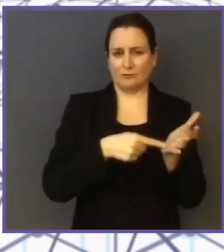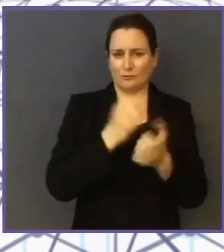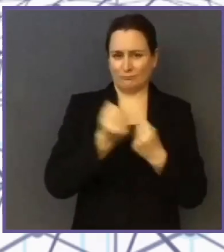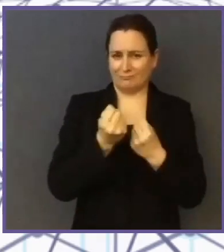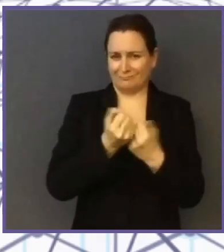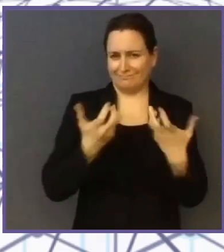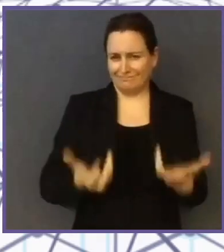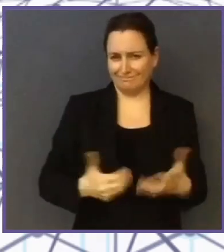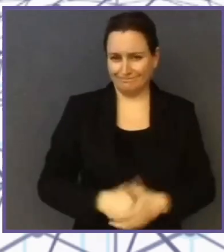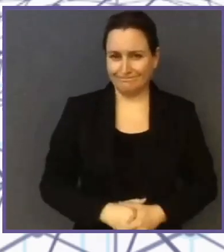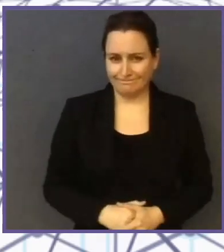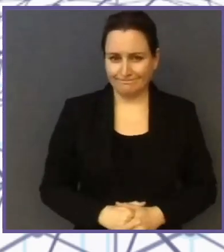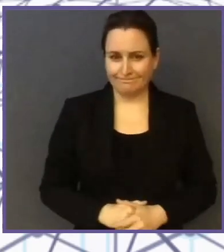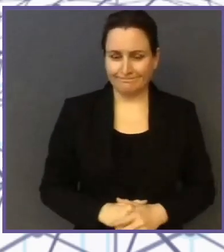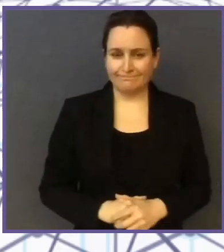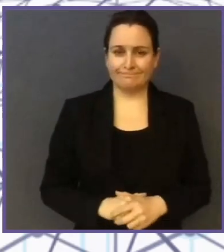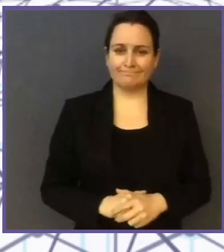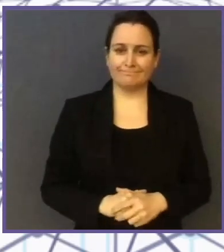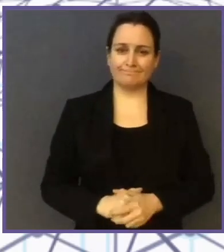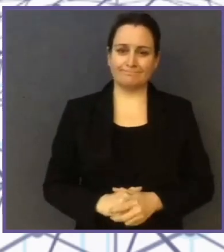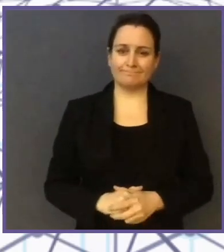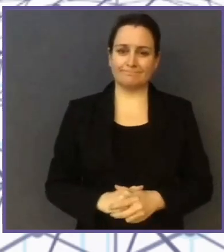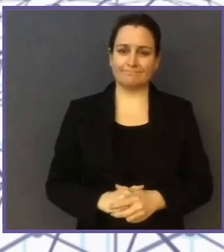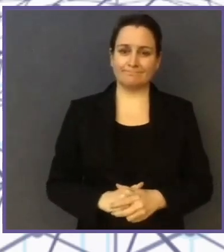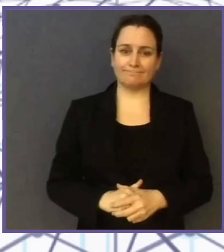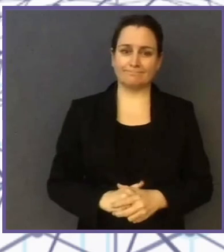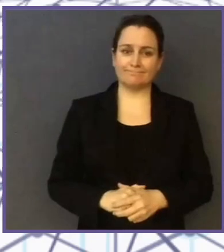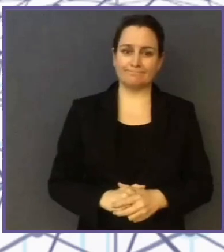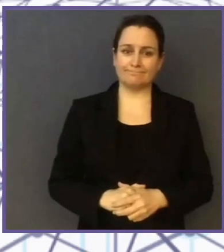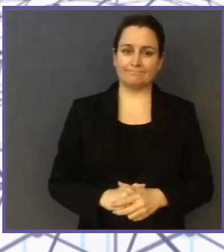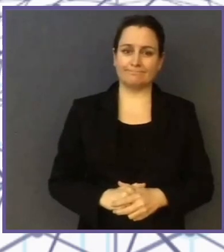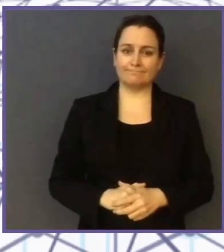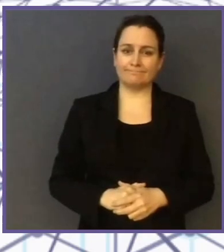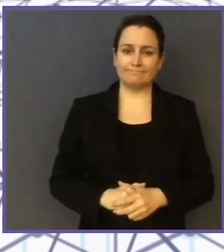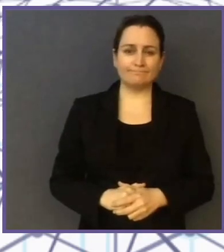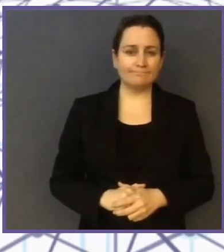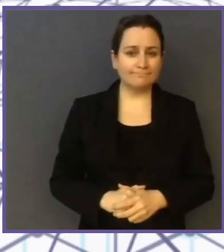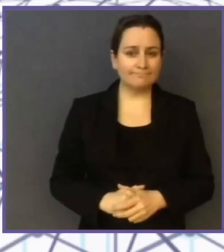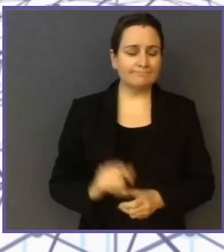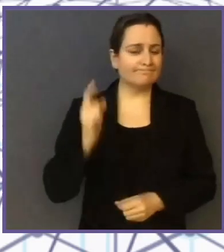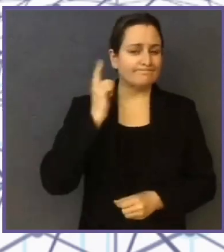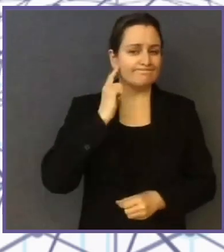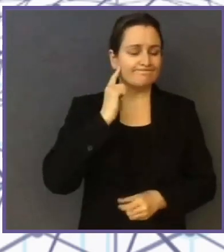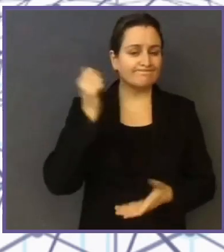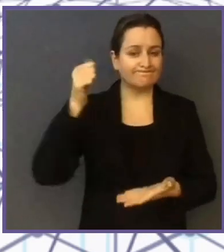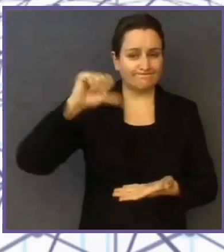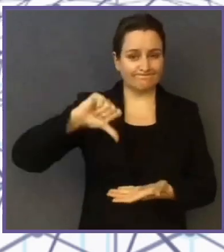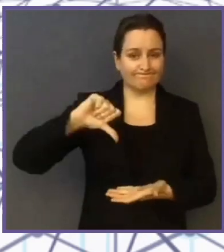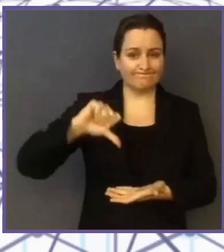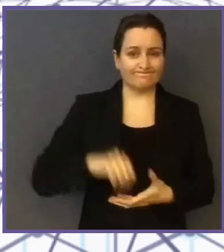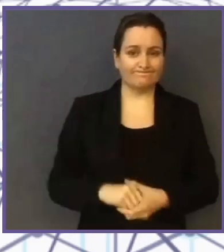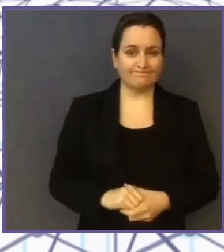while technology in advancing rapidly in industrial countries, like with Bionics and Myelectrics.